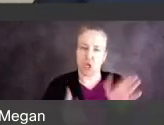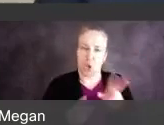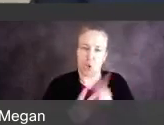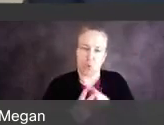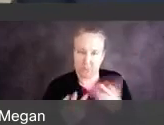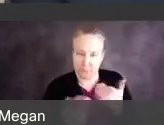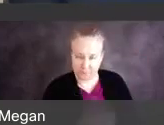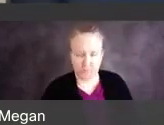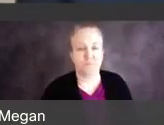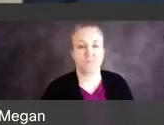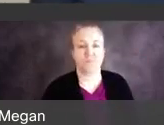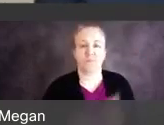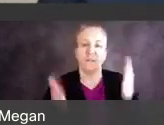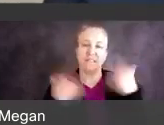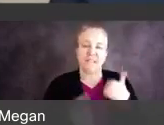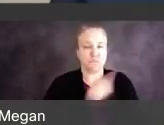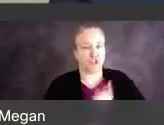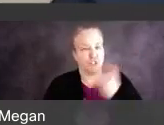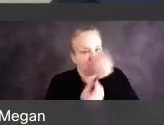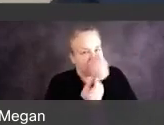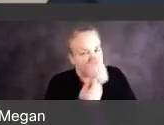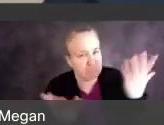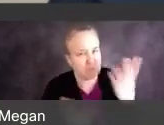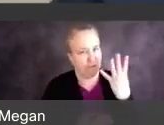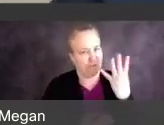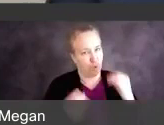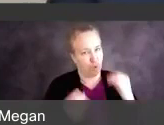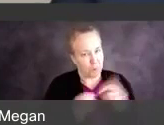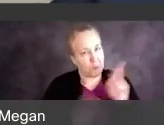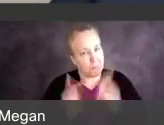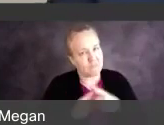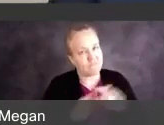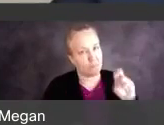I'm sorry to confirm that four additional Montgomery County residents have lost their